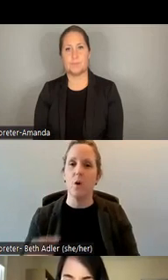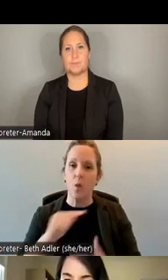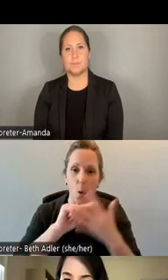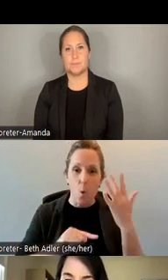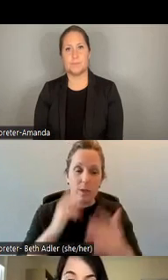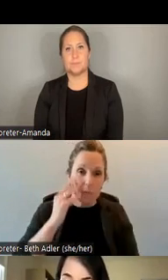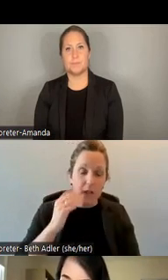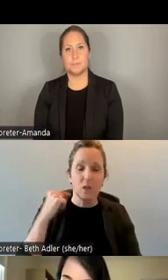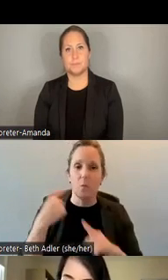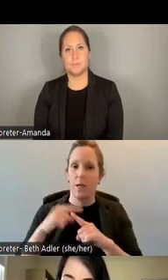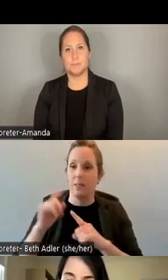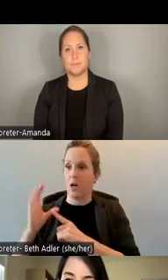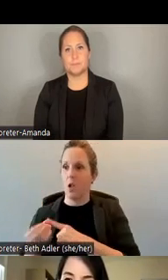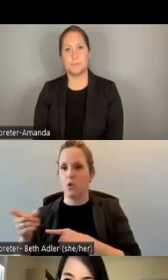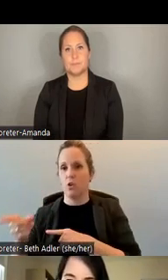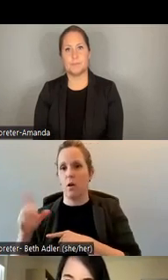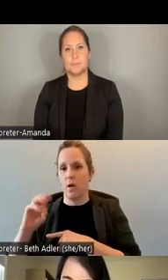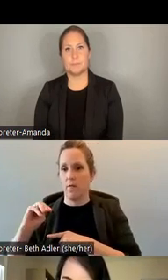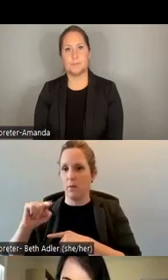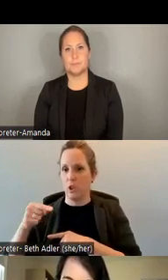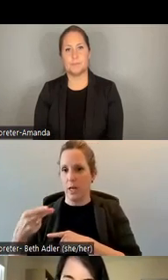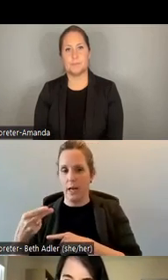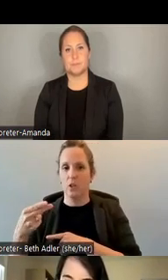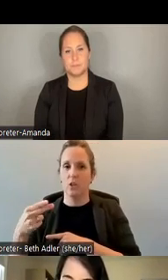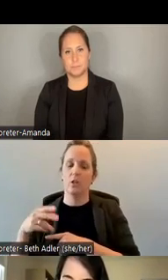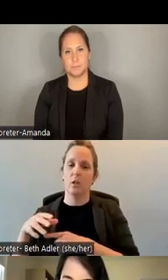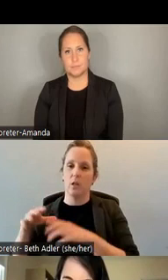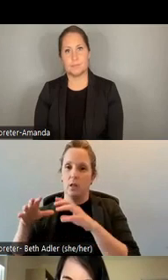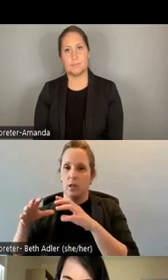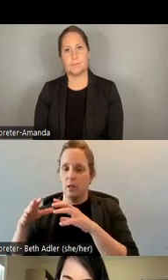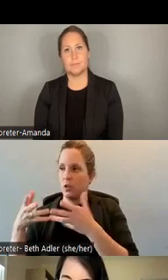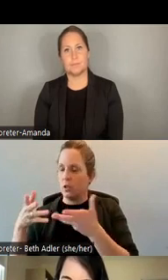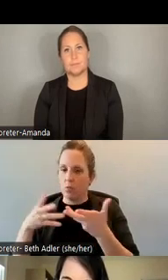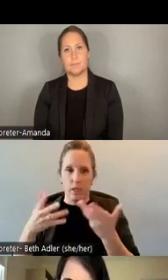residency of just really valuing this work many of my other mentors and teachers are on this meeting